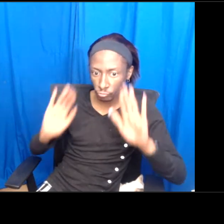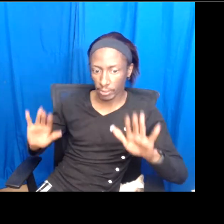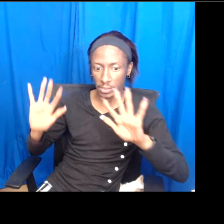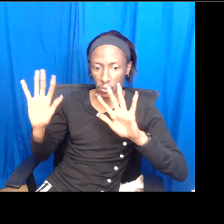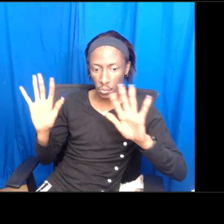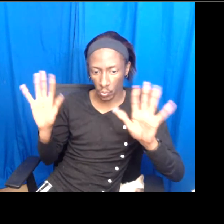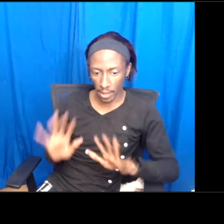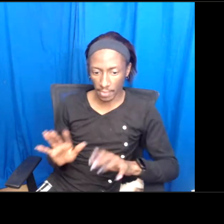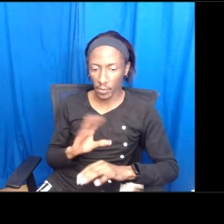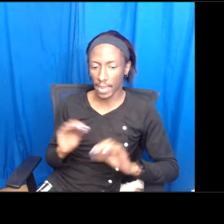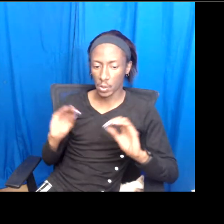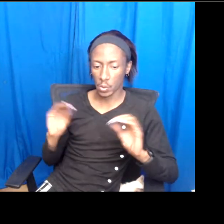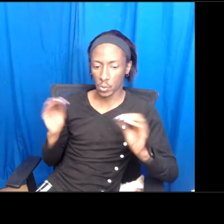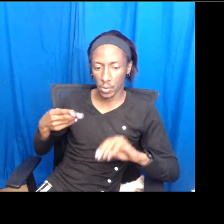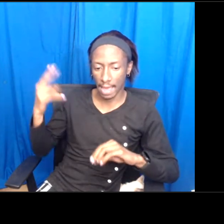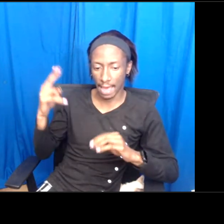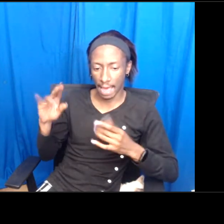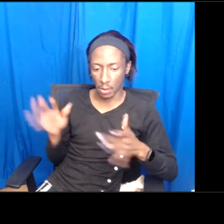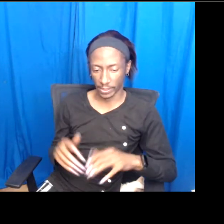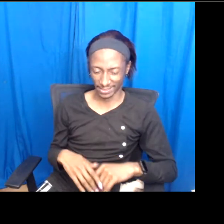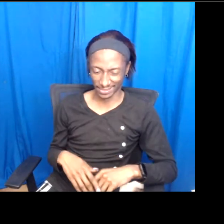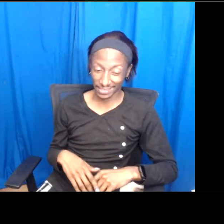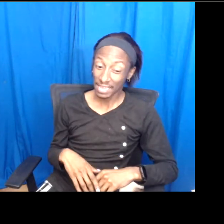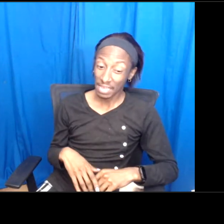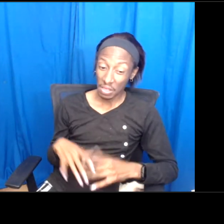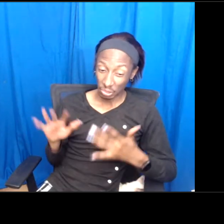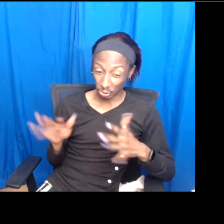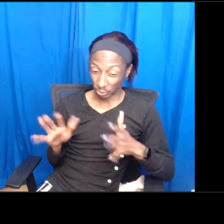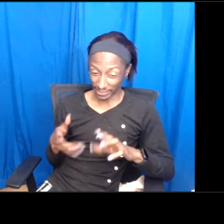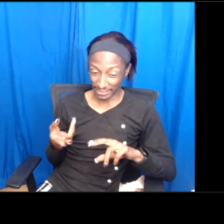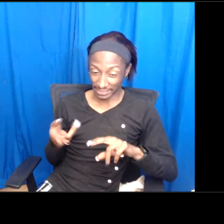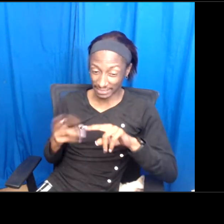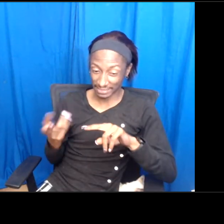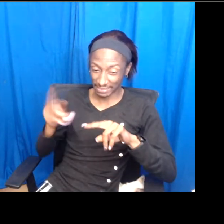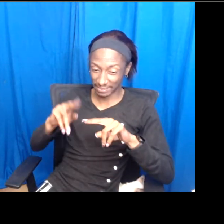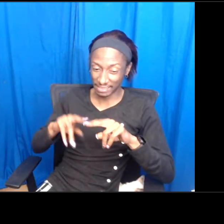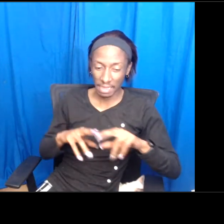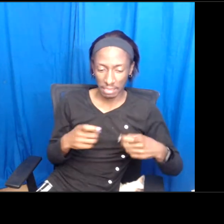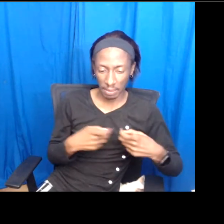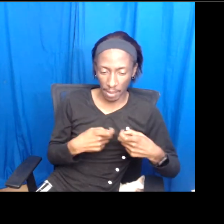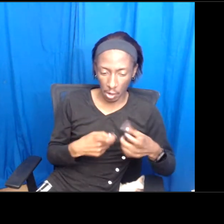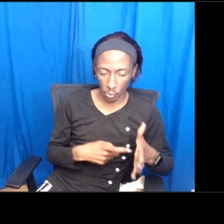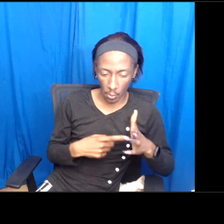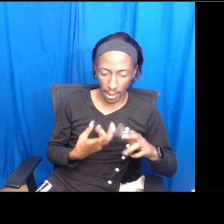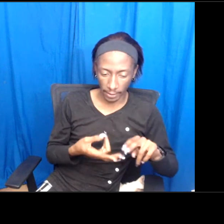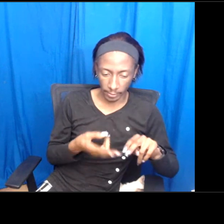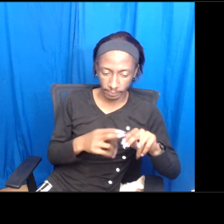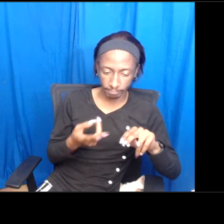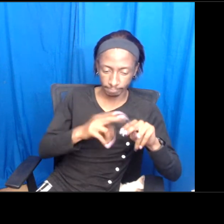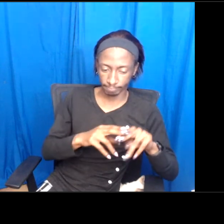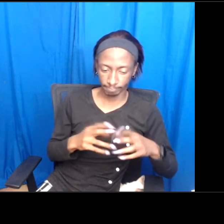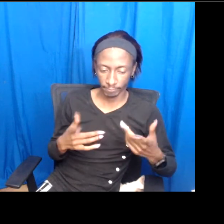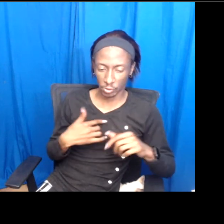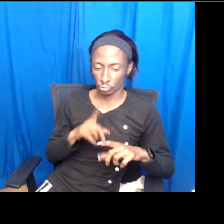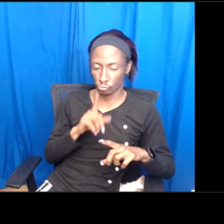So as the winds increase, the power that the drones require gets higher and higher. So it depends on a lot of different factors.